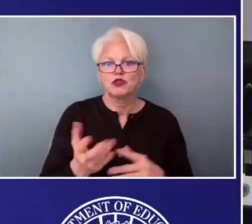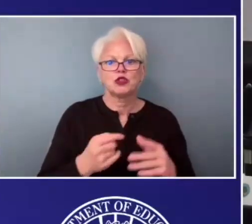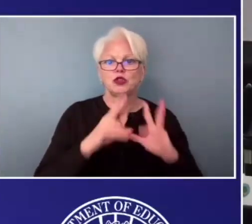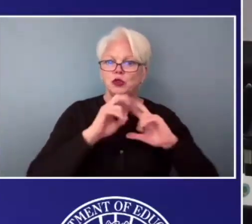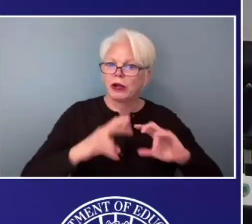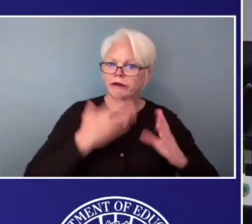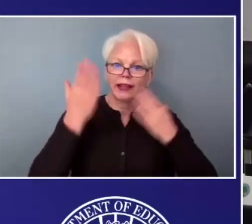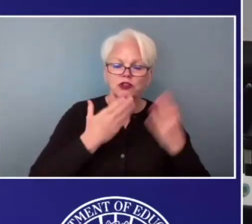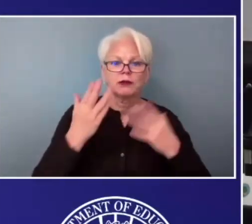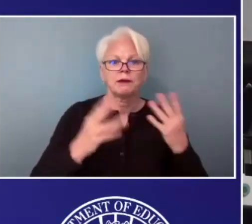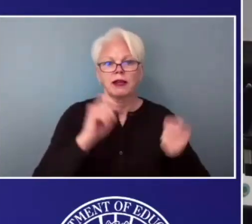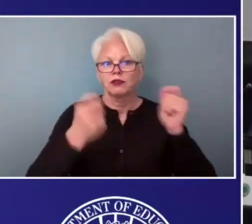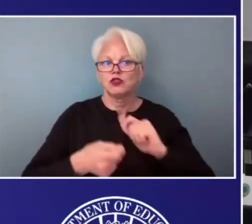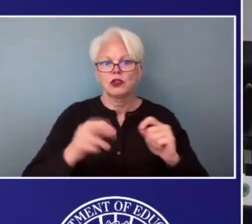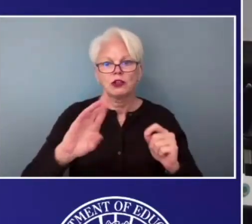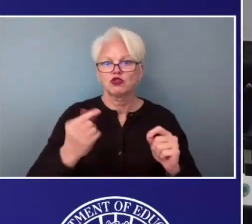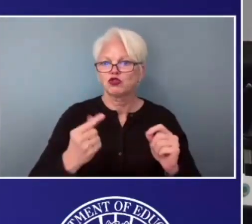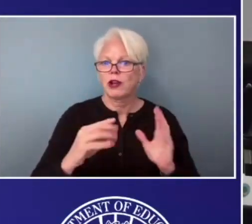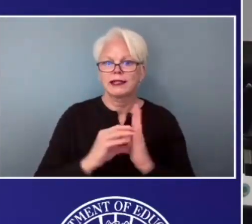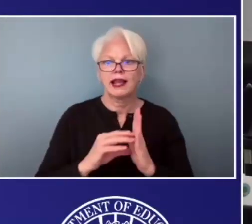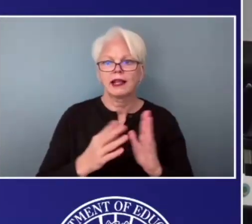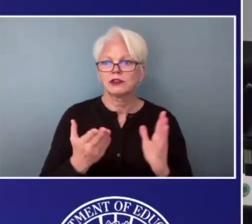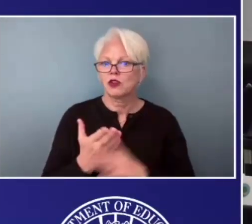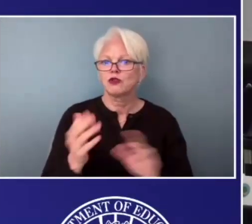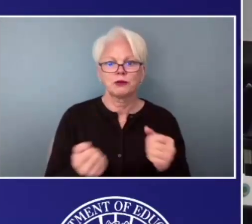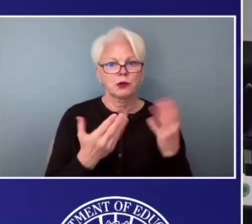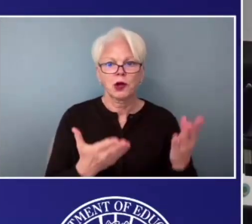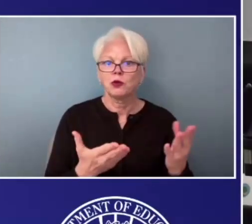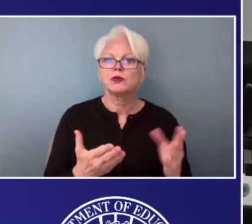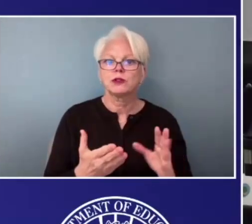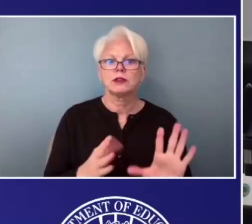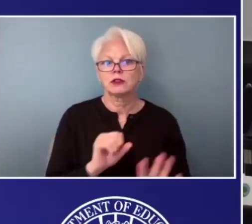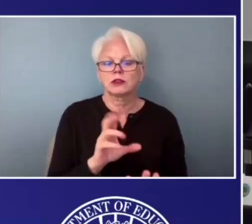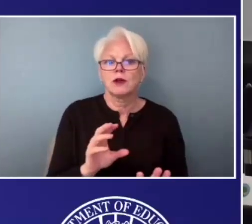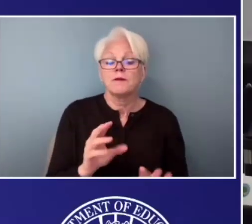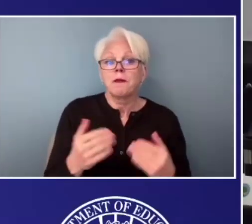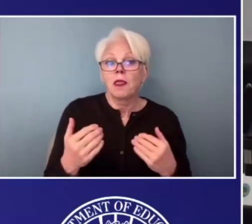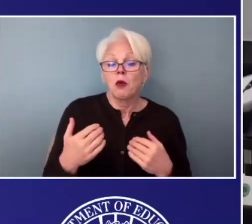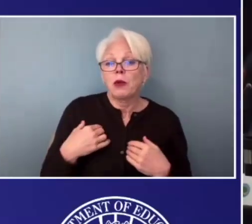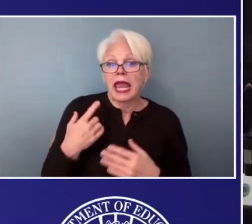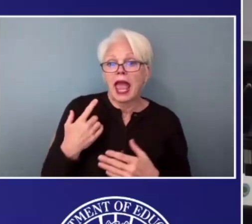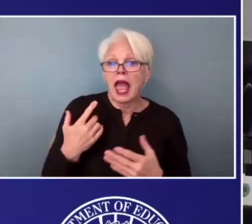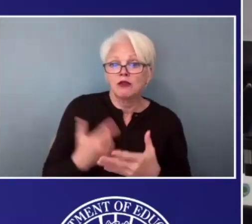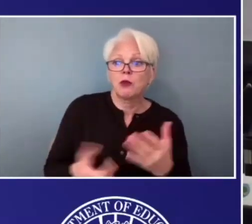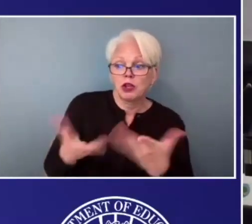reg text through proposals. So just -- we had the ones that you've given us, and we'll go over those